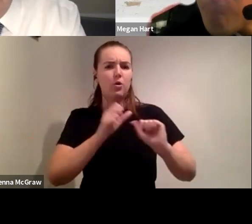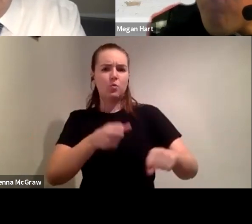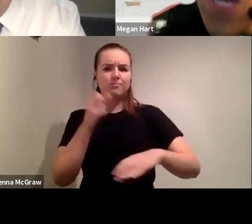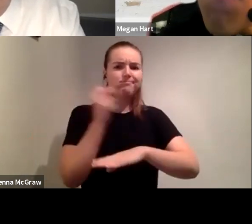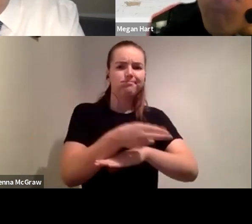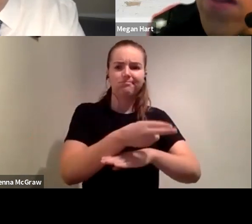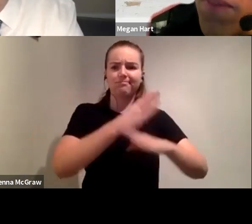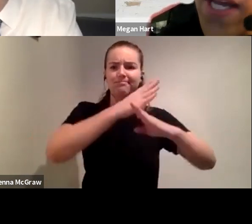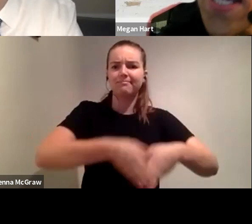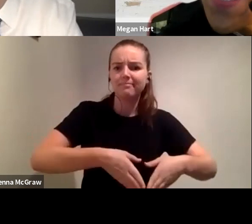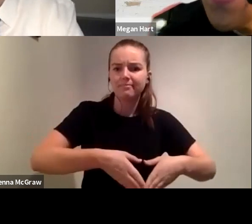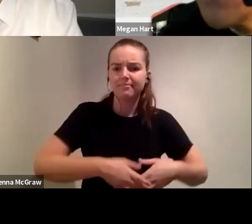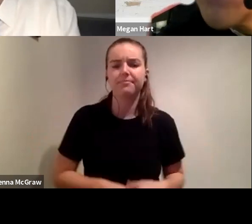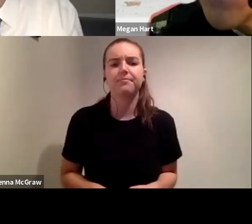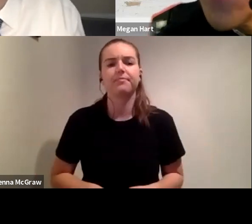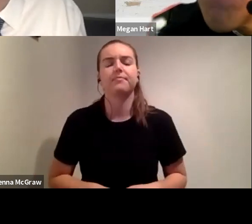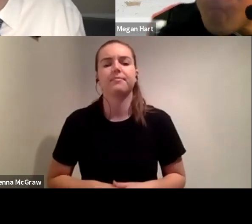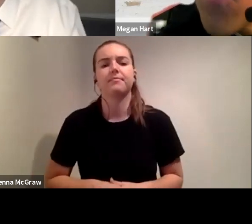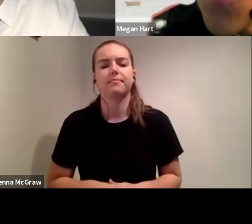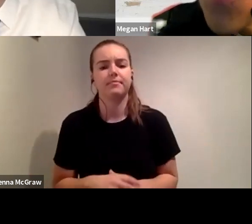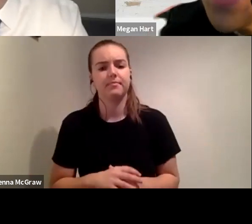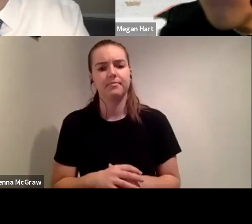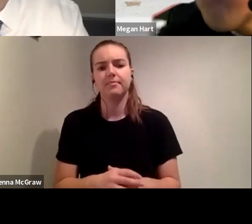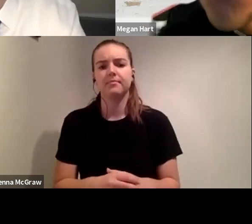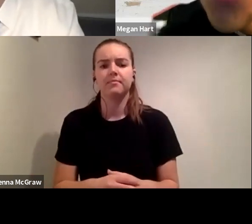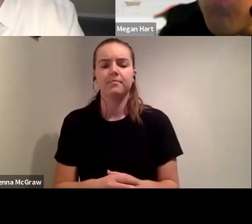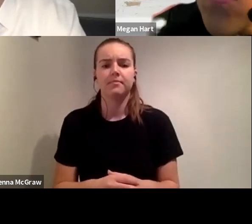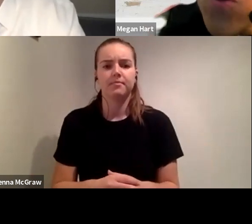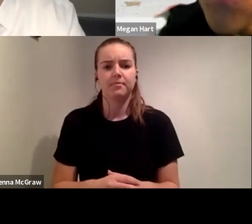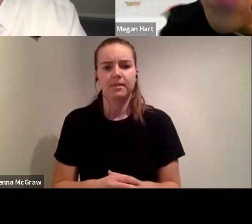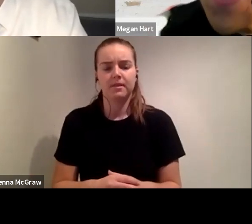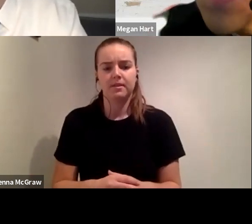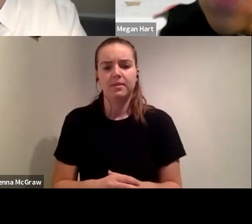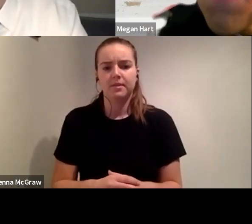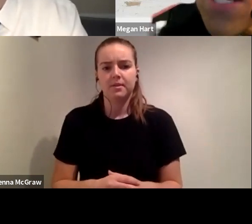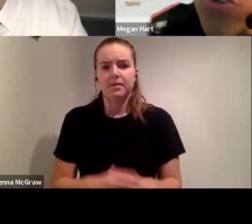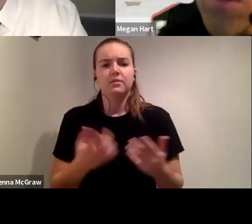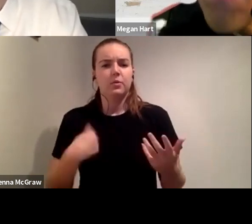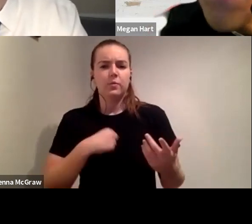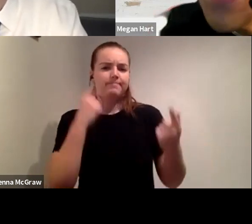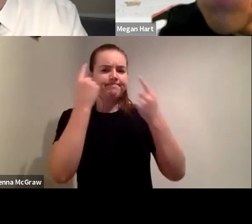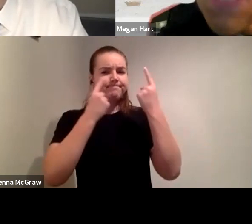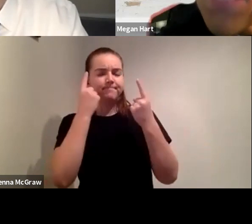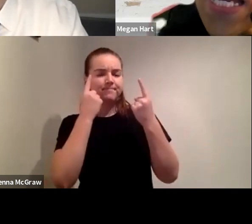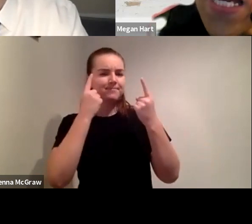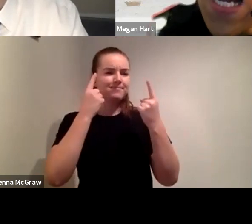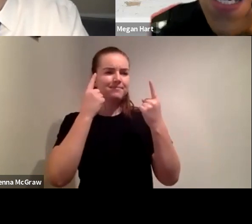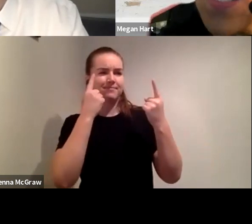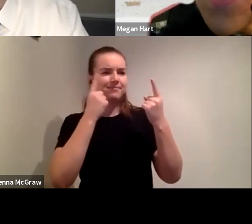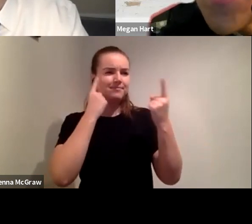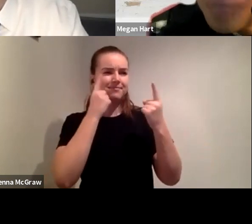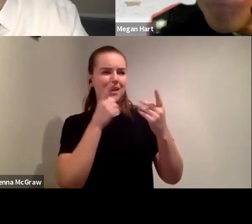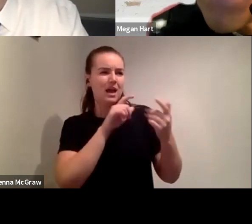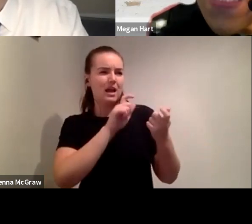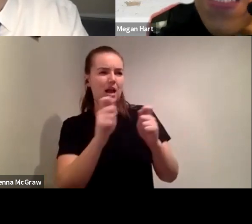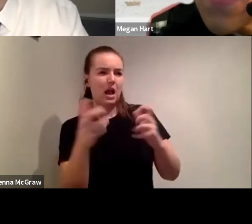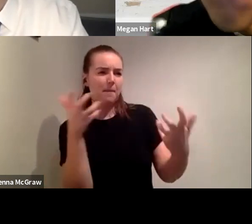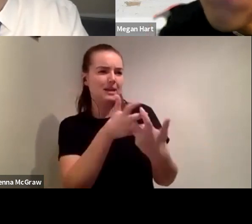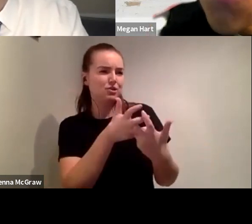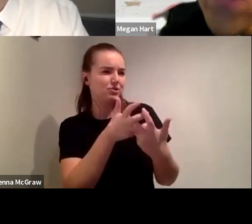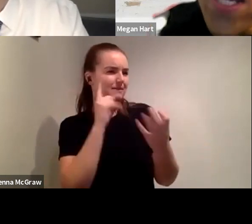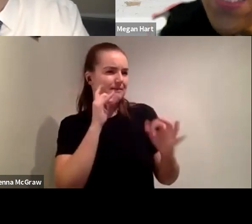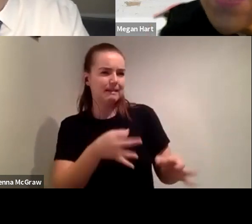Or help you to overcome some additional barriers or challenges?